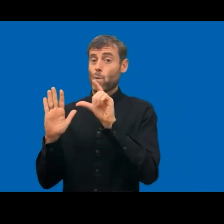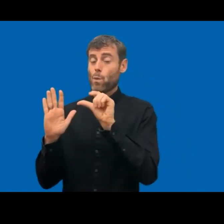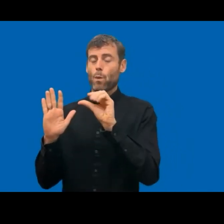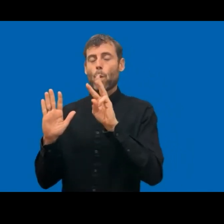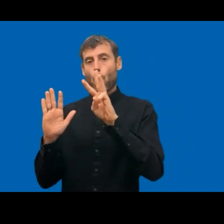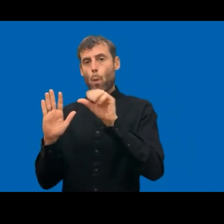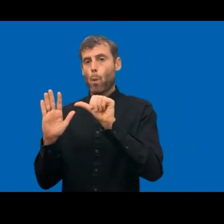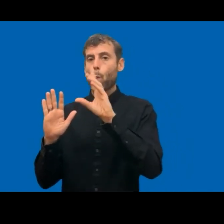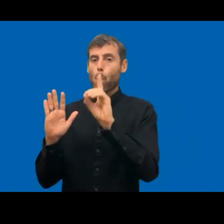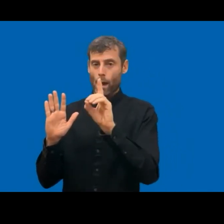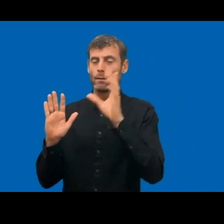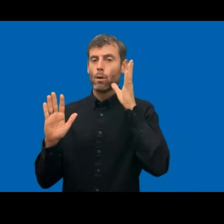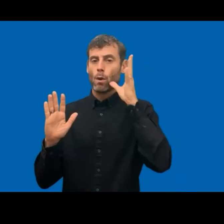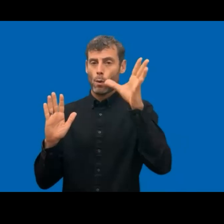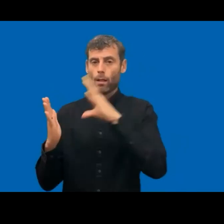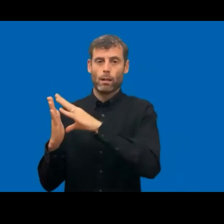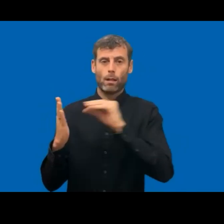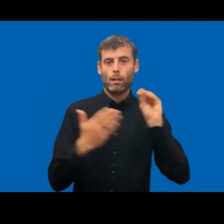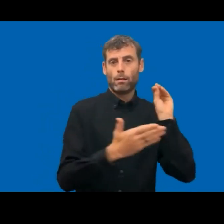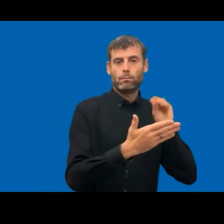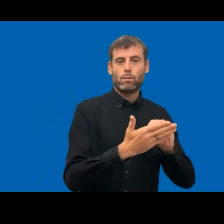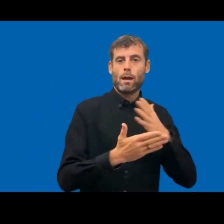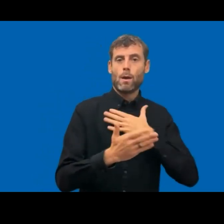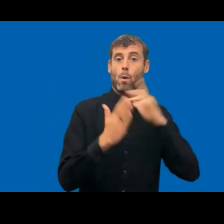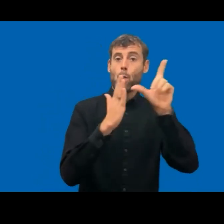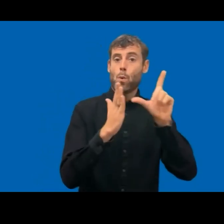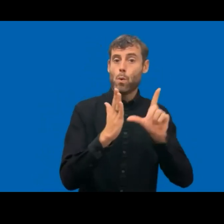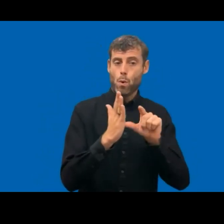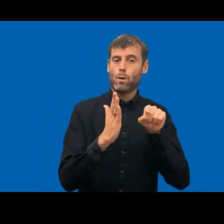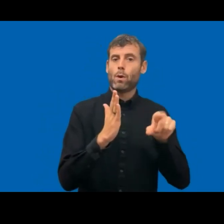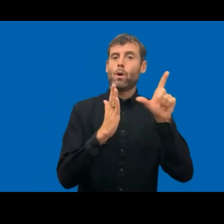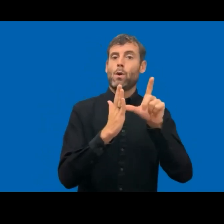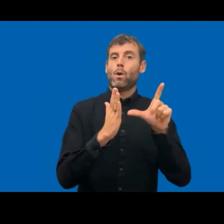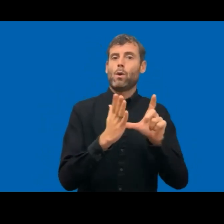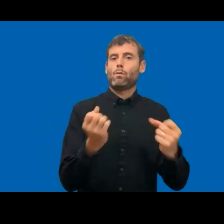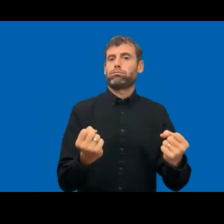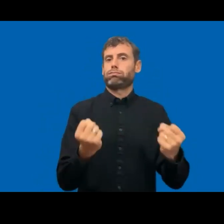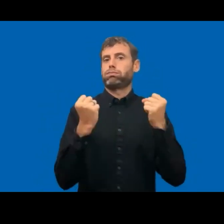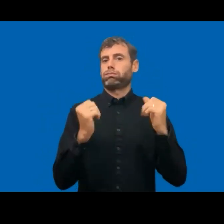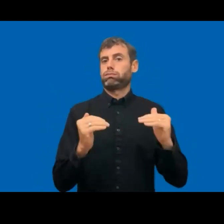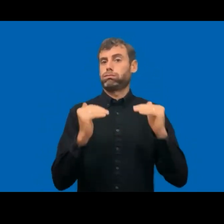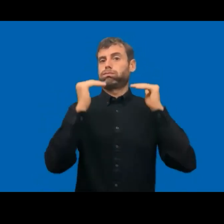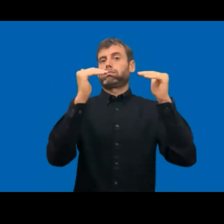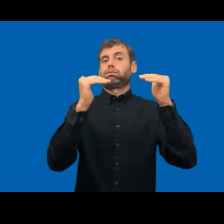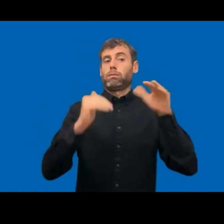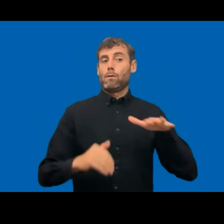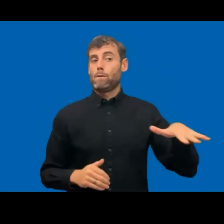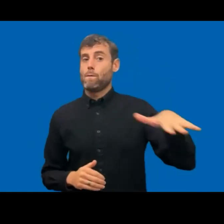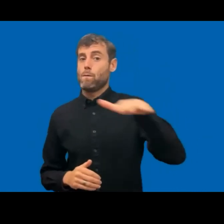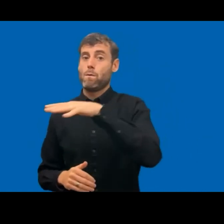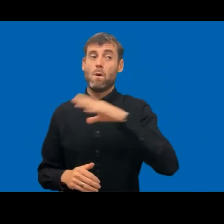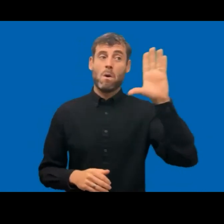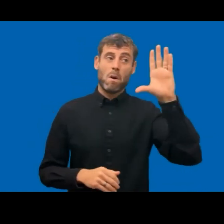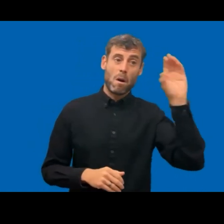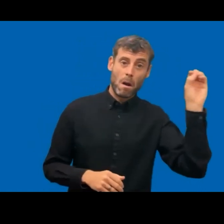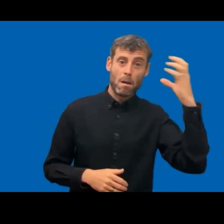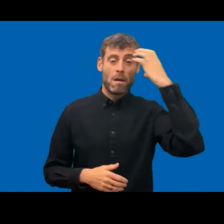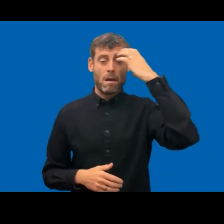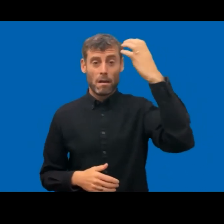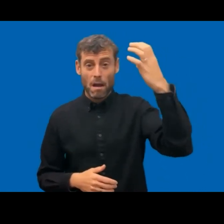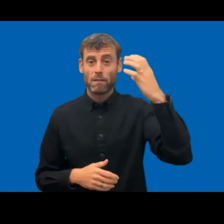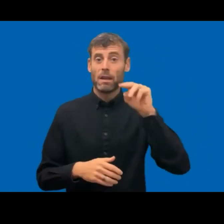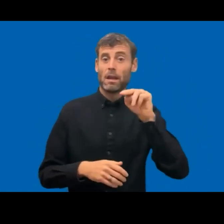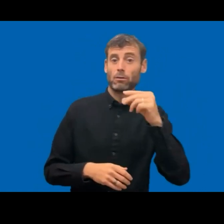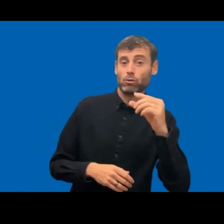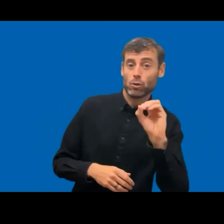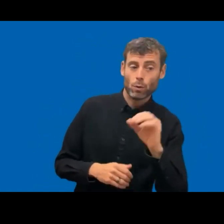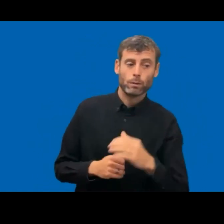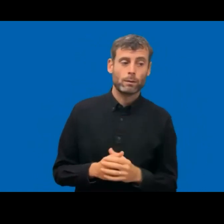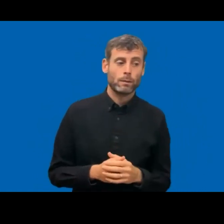the public sector then. And we are to issue our first report in 2024. So we are now preparing